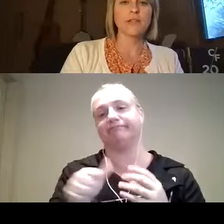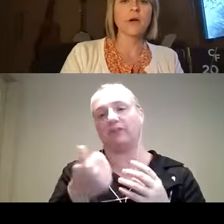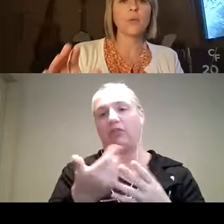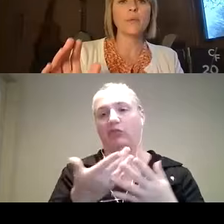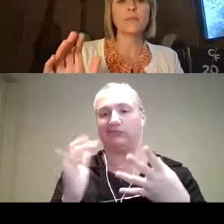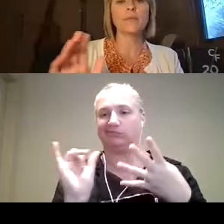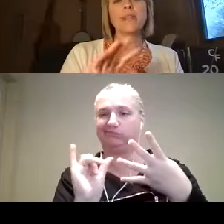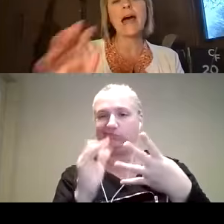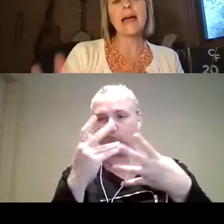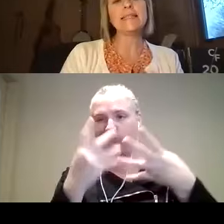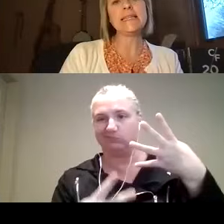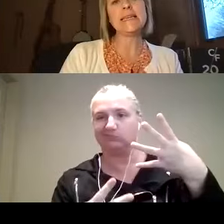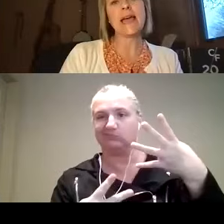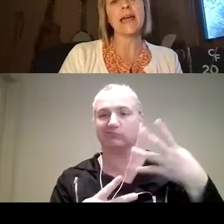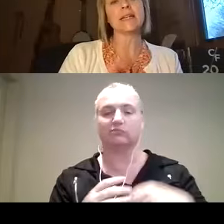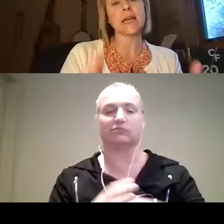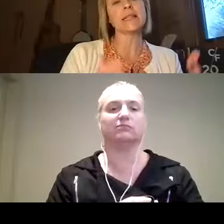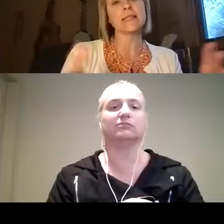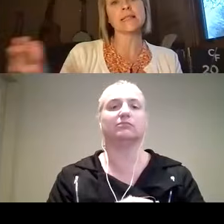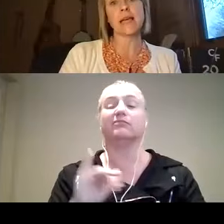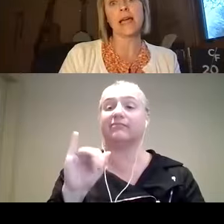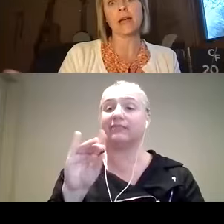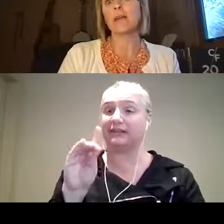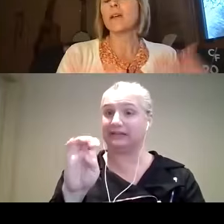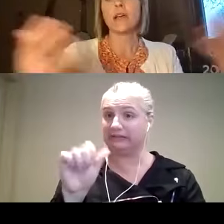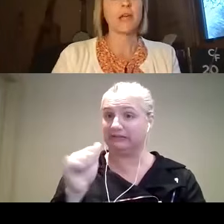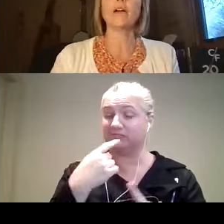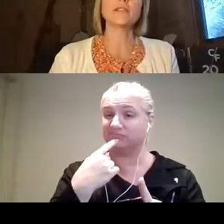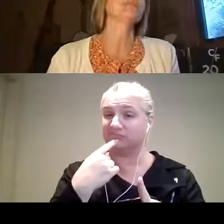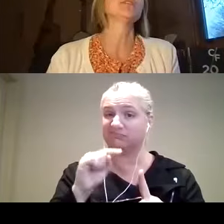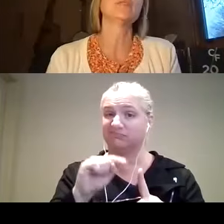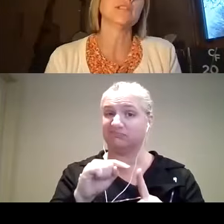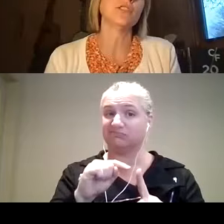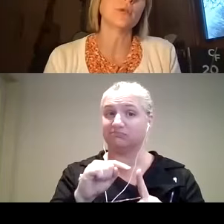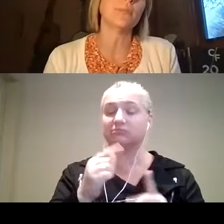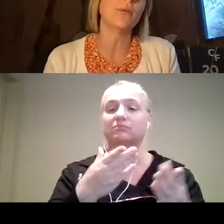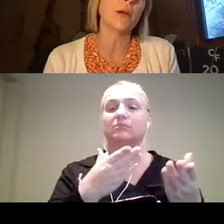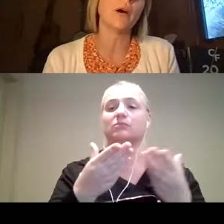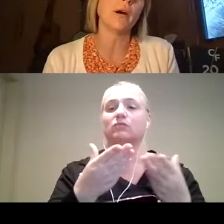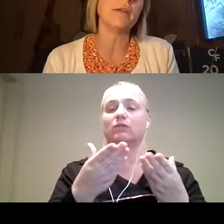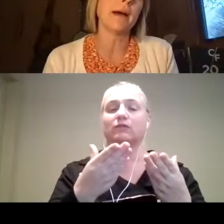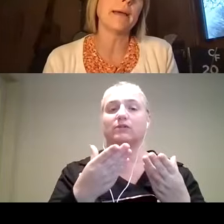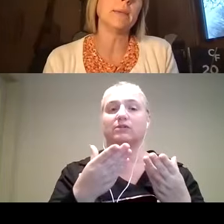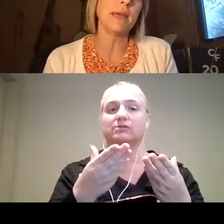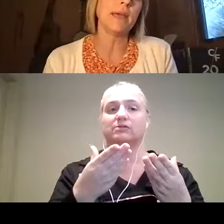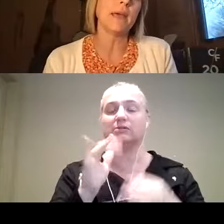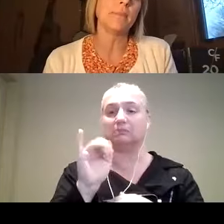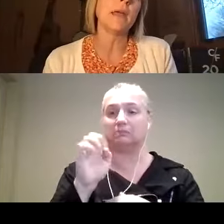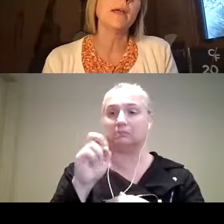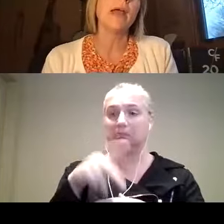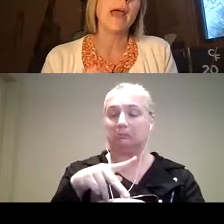So, the IDEA does say, "Here have some services you can put on the IEP."